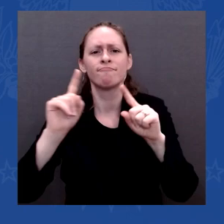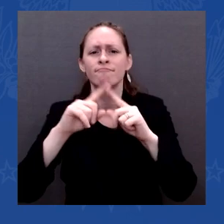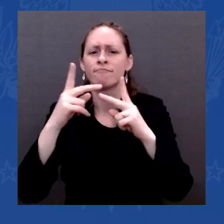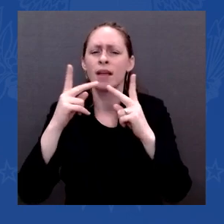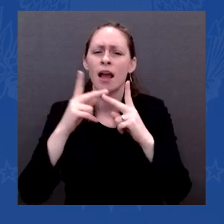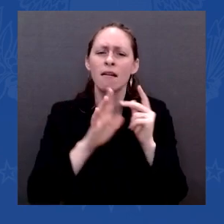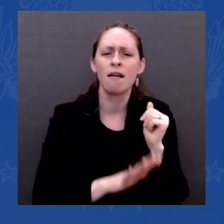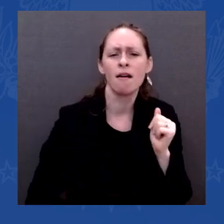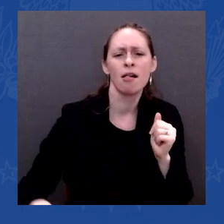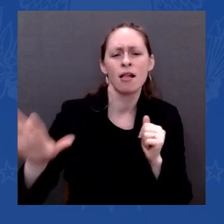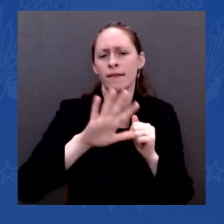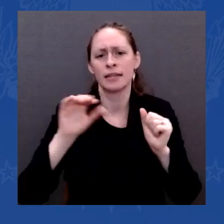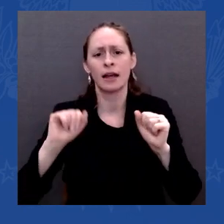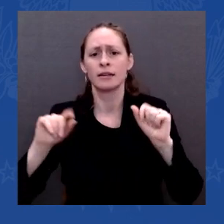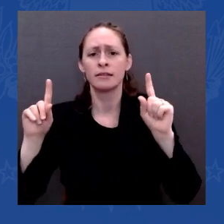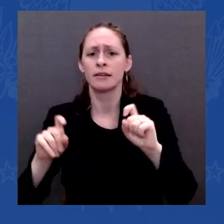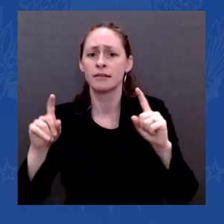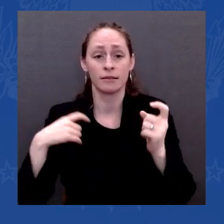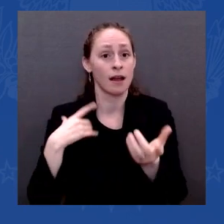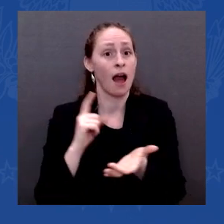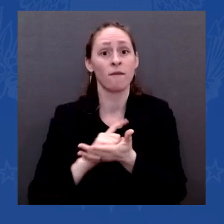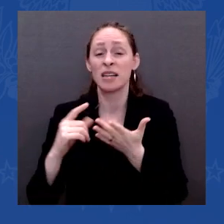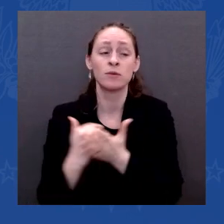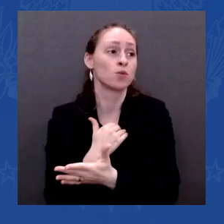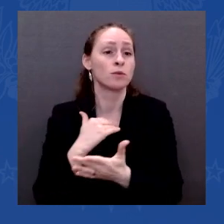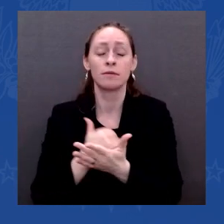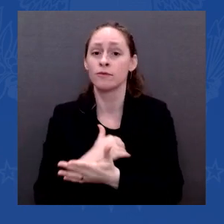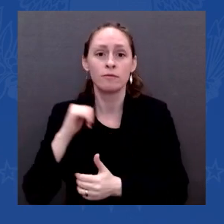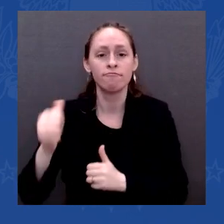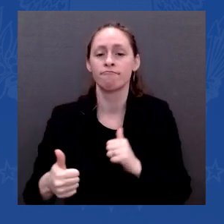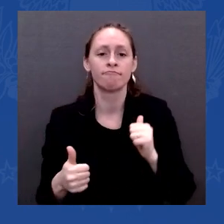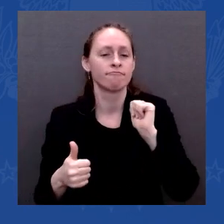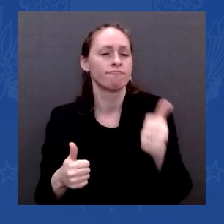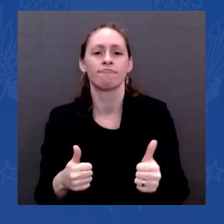We’ve devoted federal medical teams made up of military first responders,